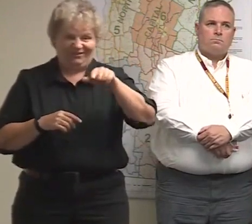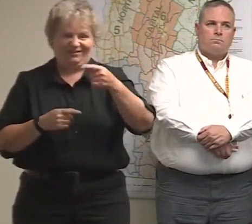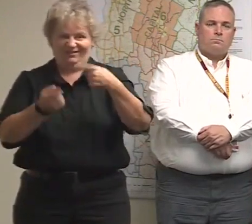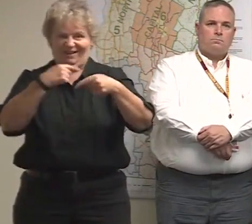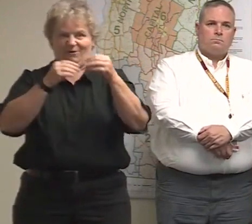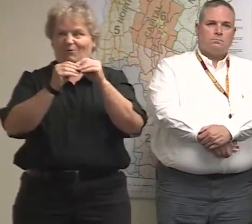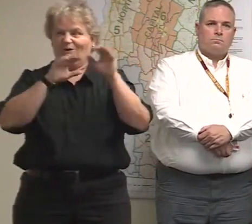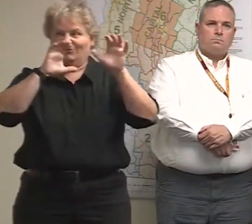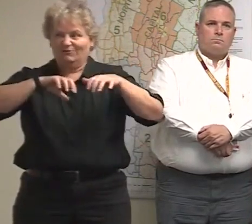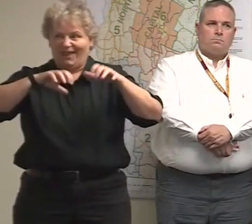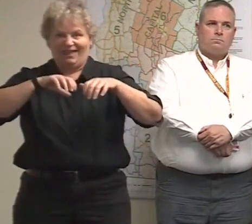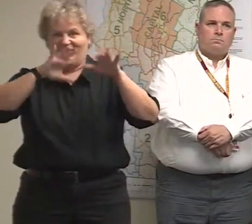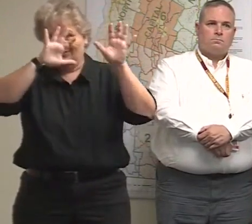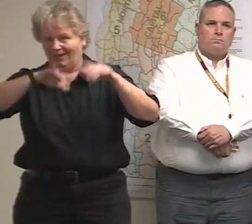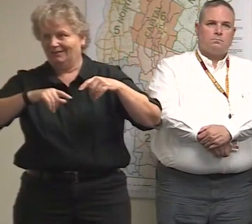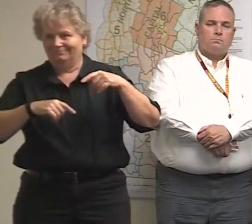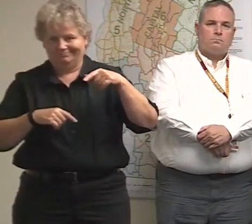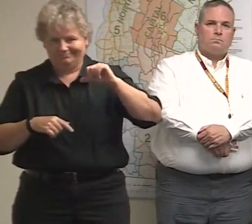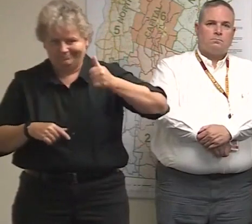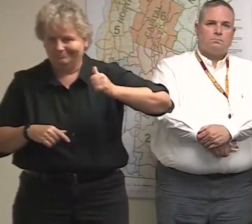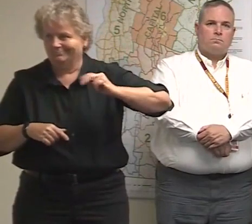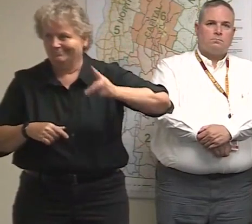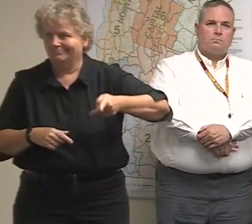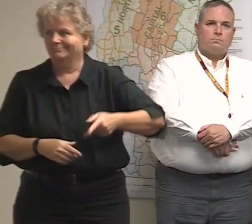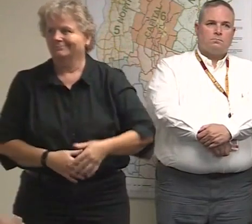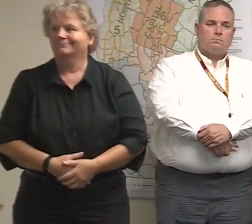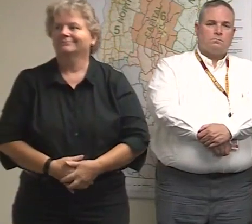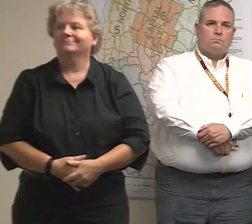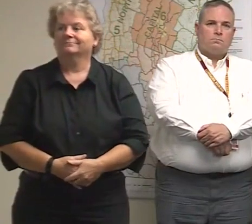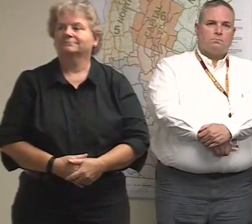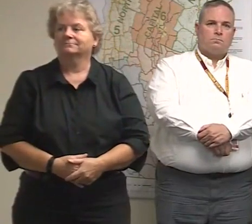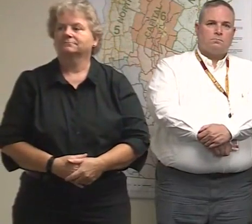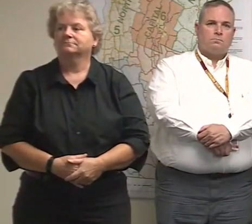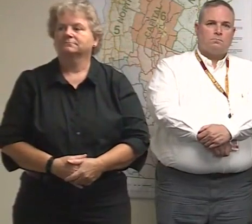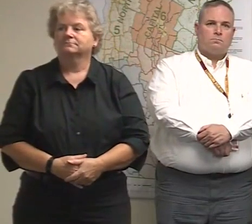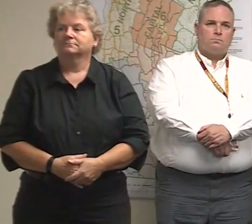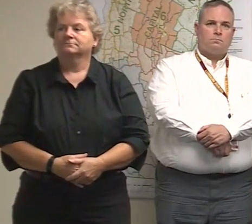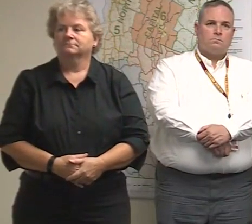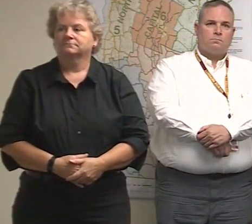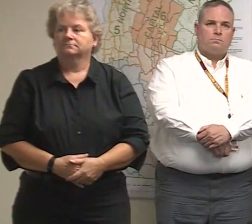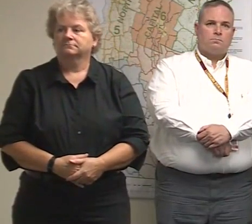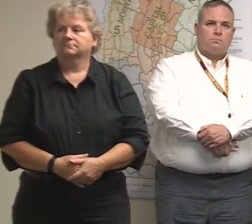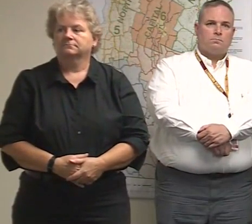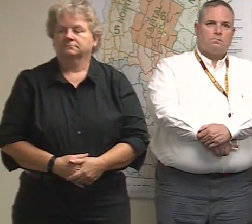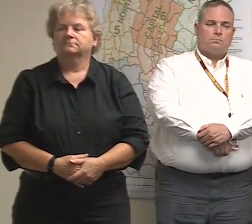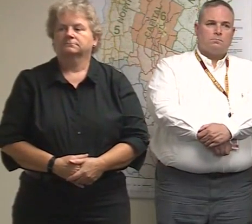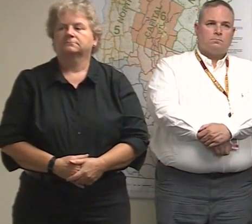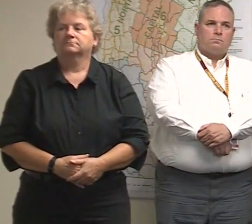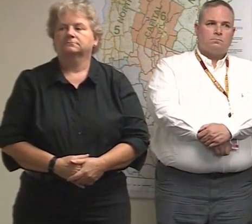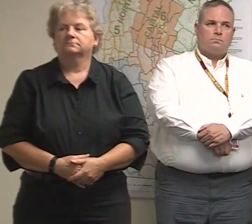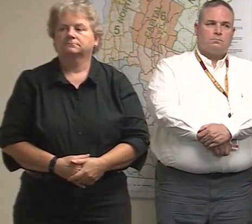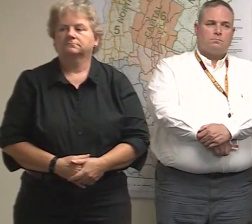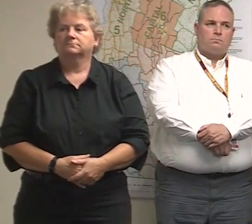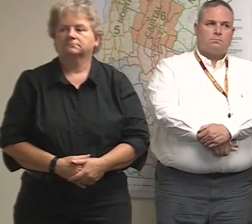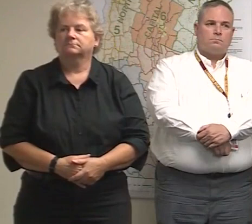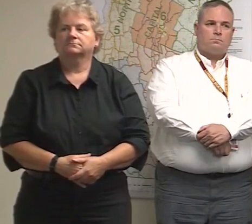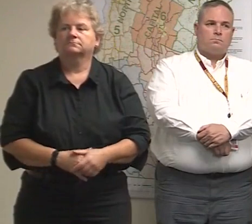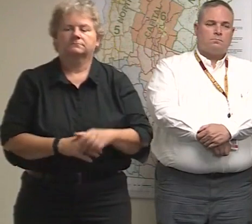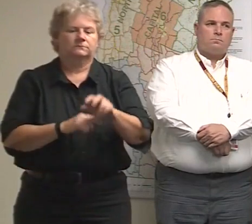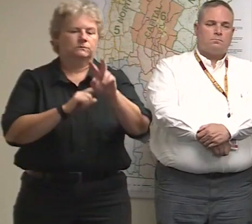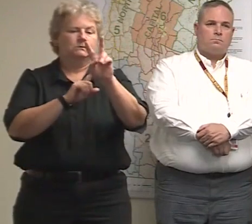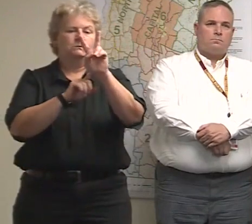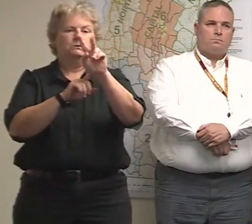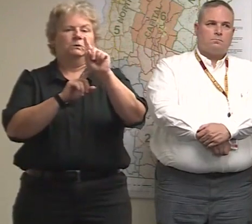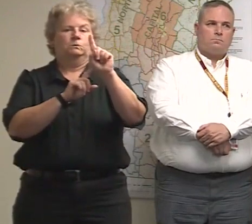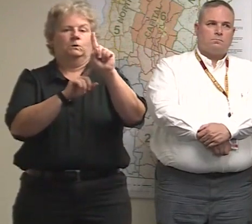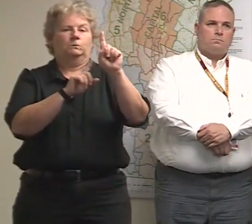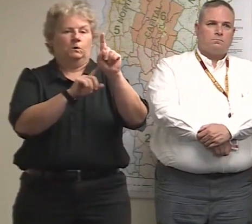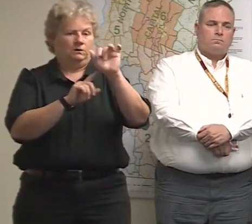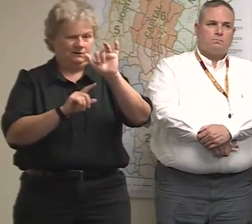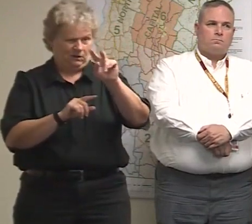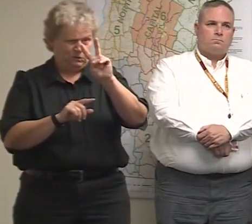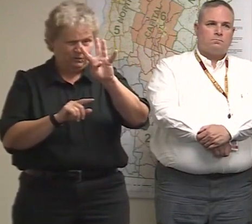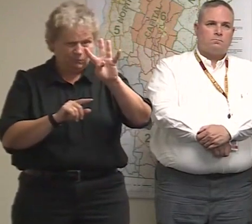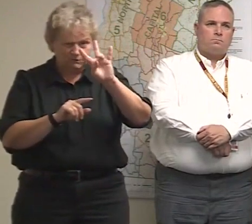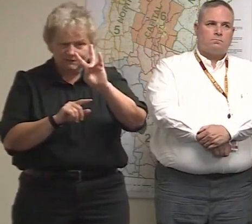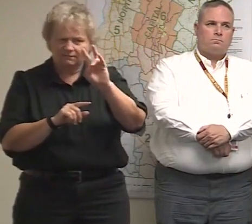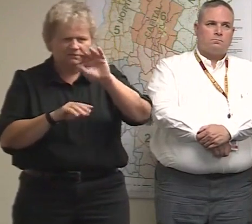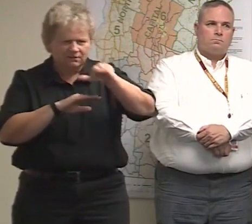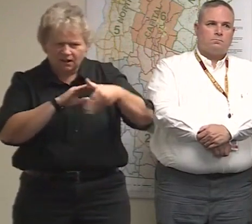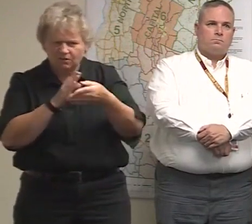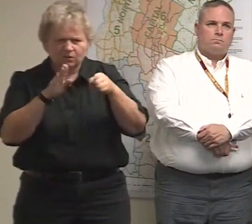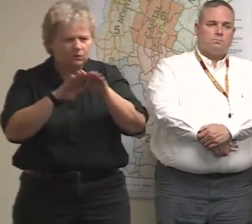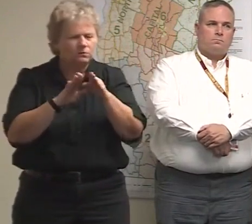TWO ON ONE, AS I UNDERSTAND, IS STILL CLOSED FROM 11 P.M. TO 8 A.M. WHERE SHOULD PEOPLE BE TURNING OR REACHING OUT TO IF THEY NEED HELP OR IS THAT A NINE MONTHS?